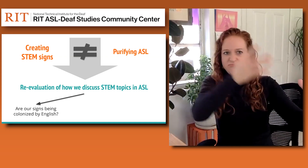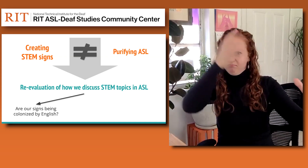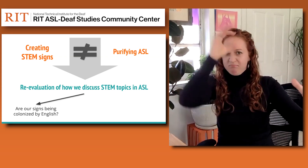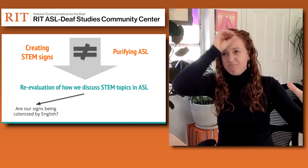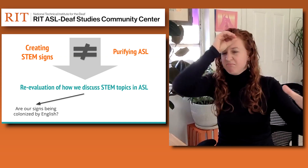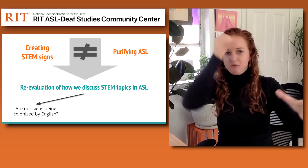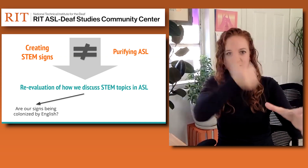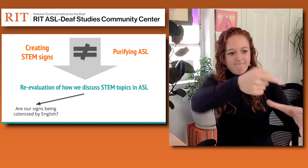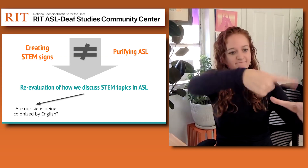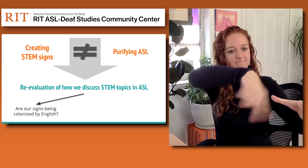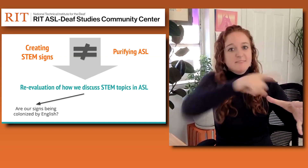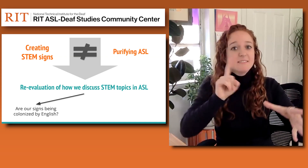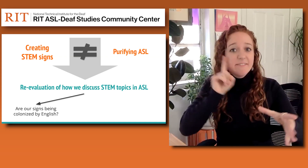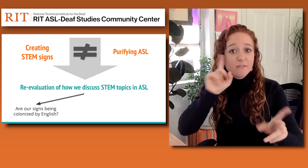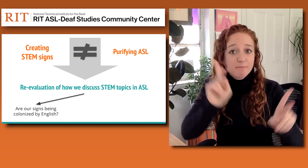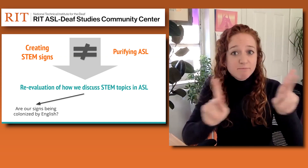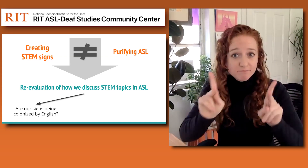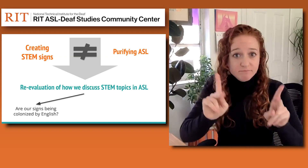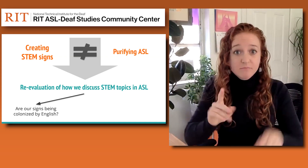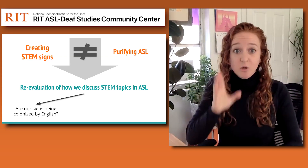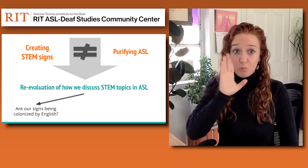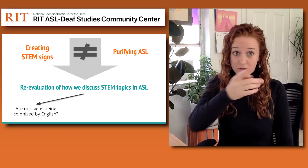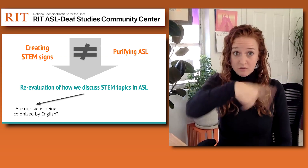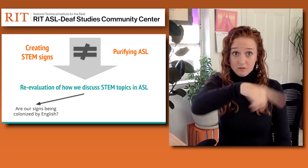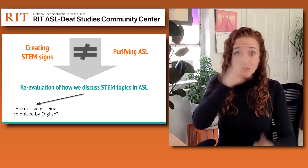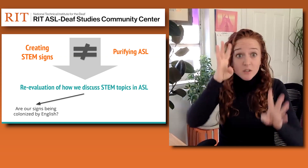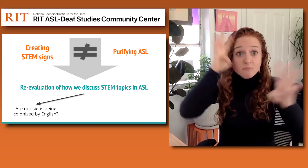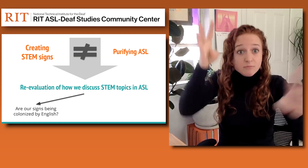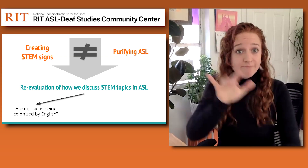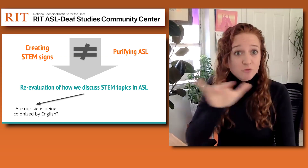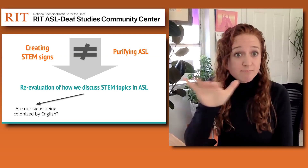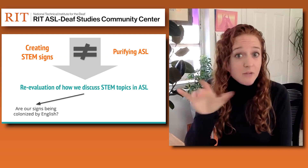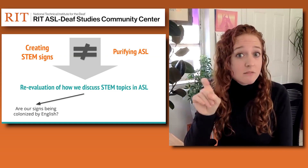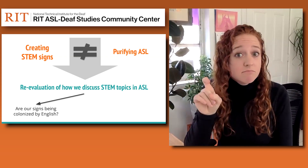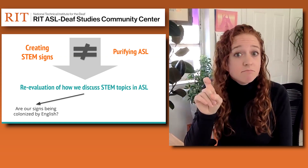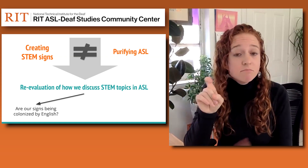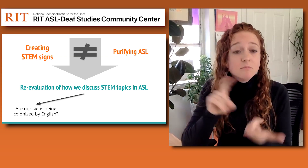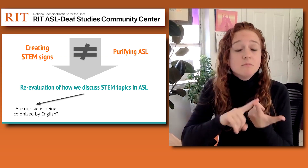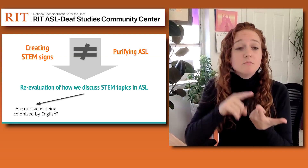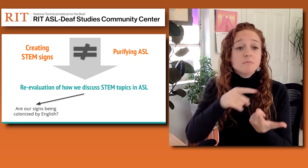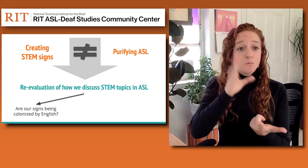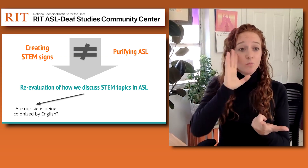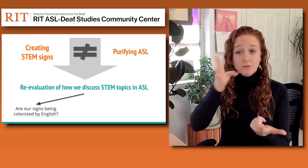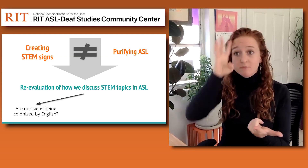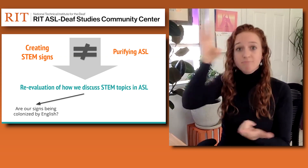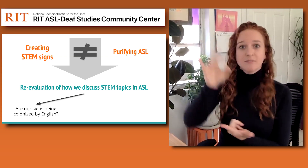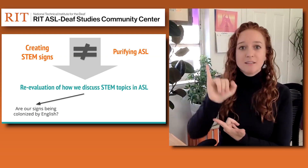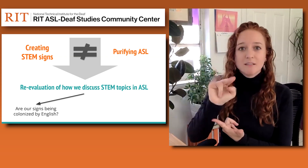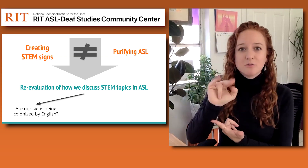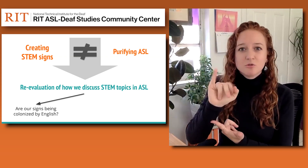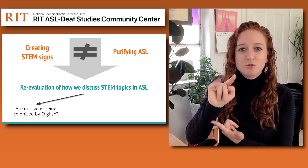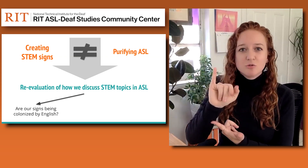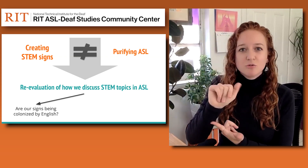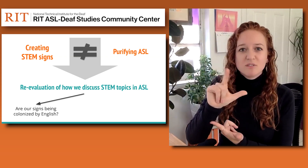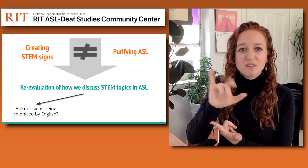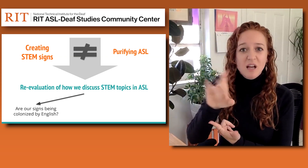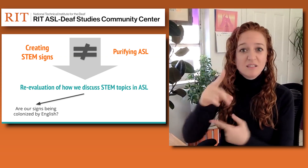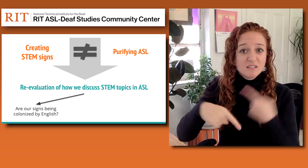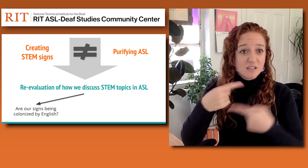They have no concept of what a hearing person is. Would they come up with finger spelling? Would they use it? Would they use initialized signs?